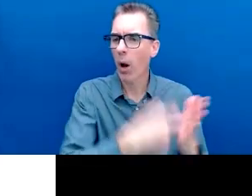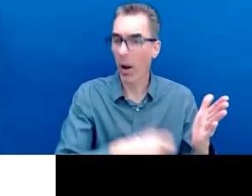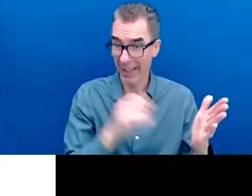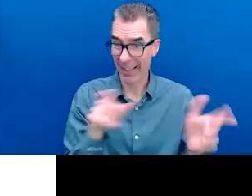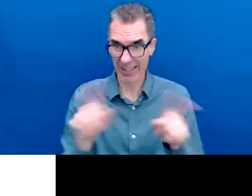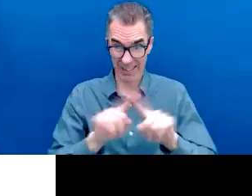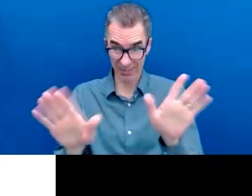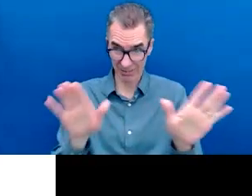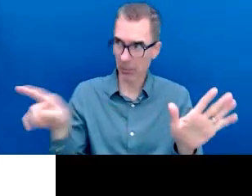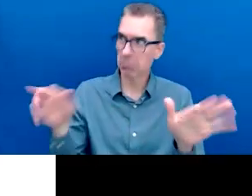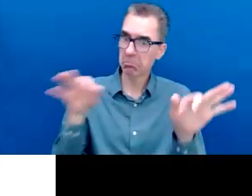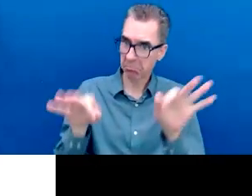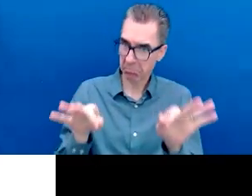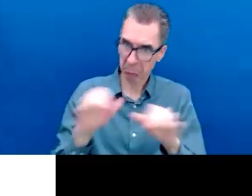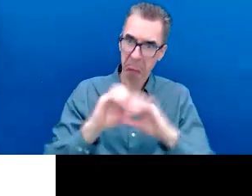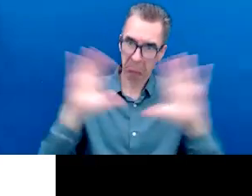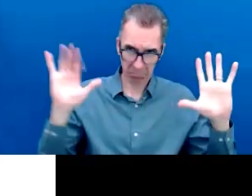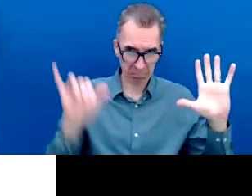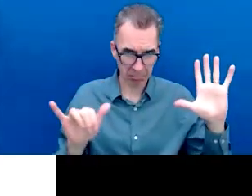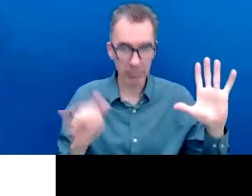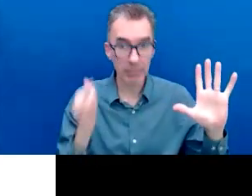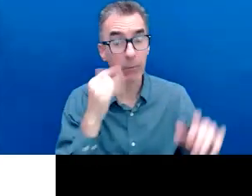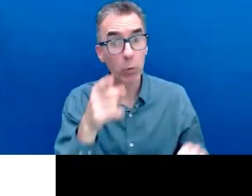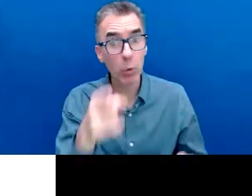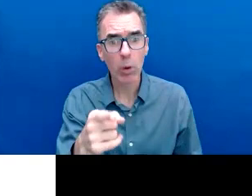And when you're looking for something that might not be open so you can't